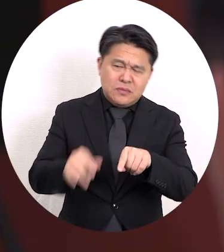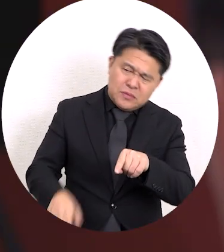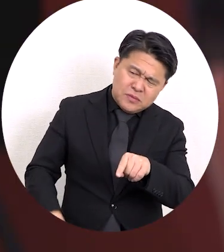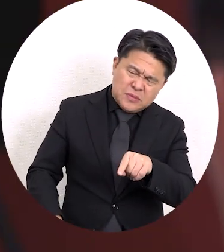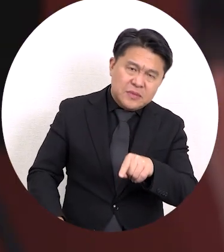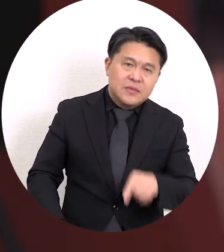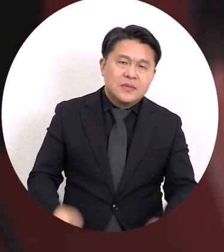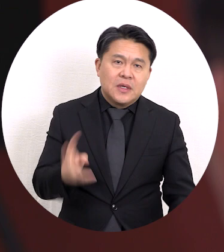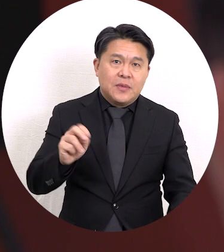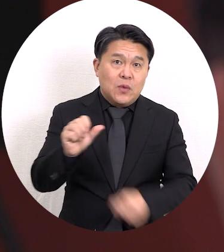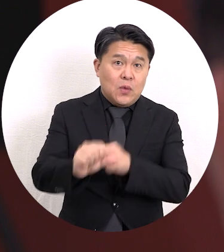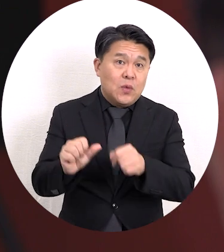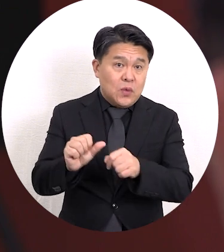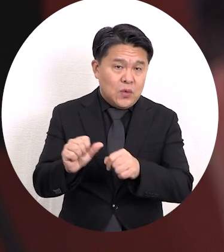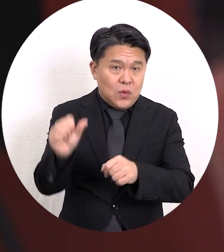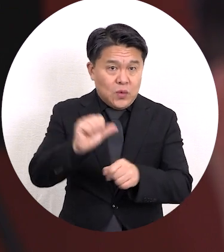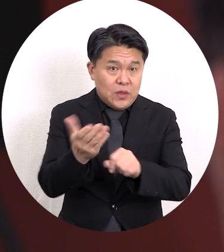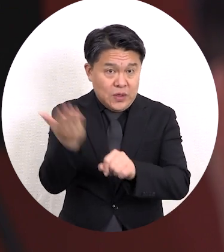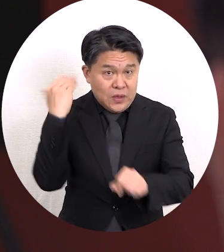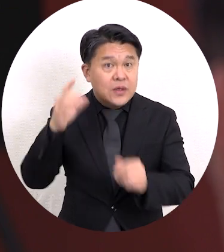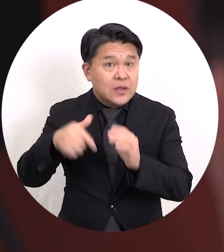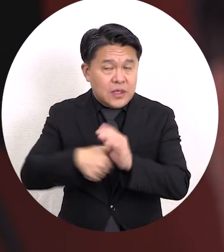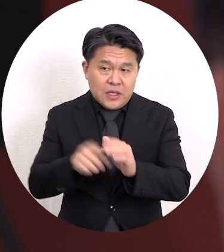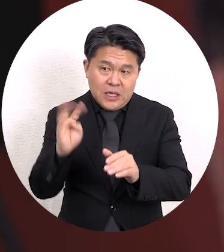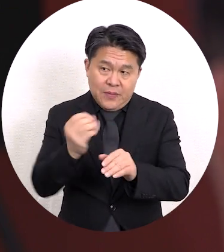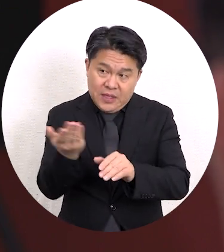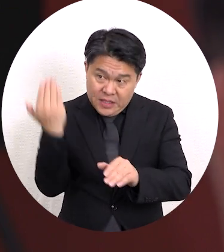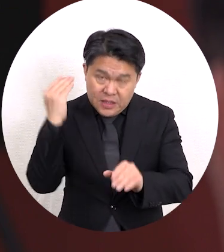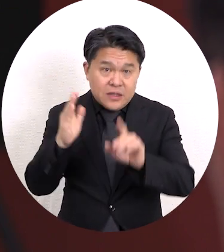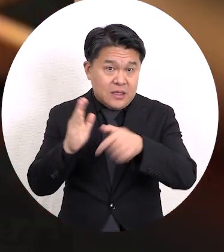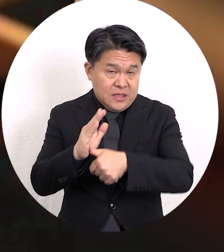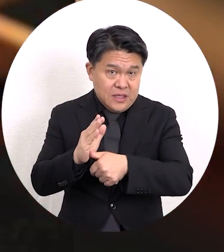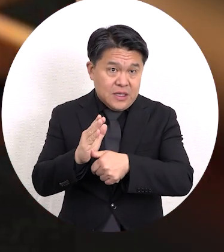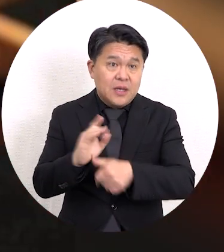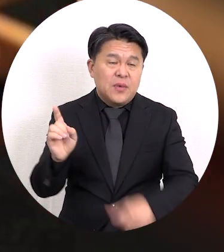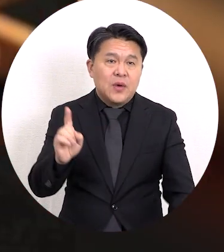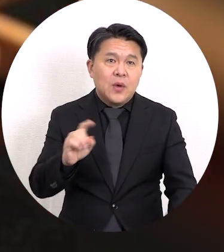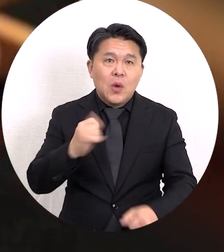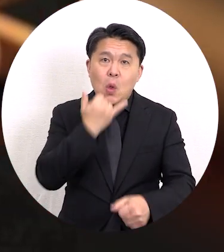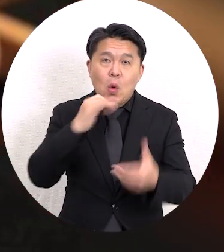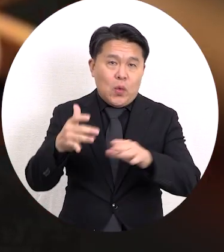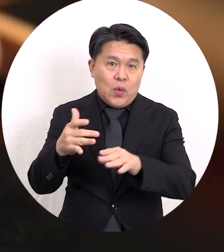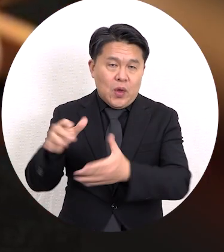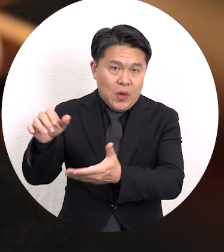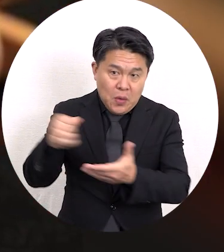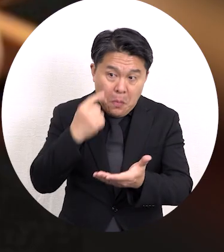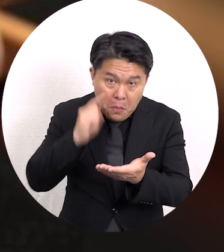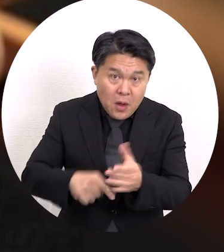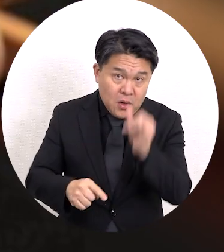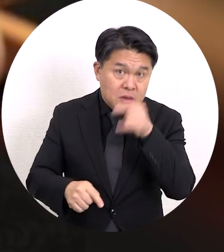dating back to around 35,000 to 40,000 years ago, was found in Germany.